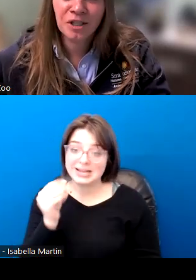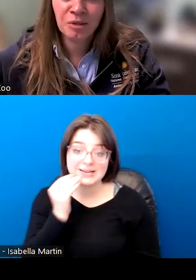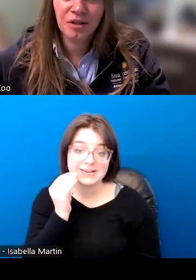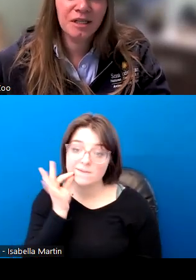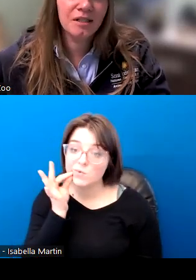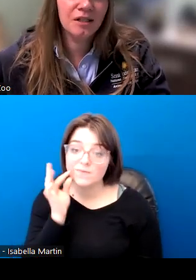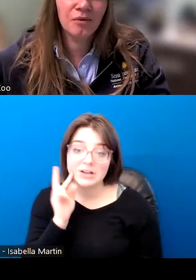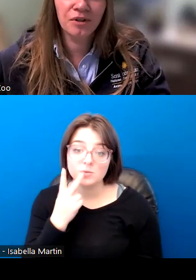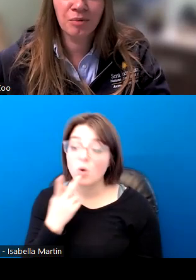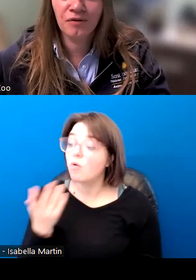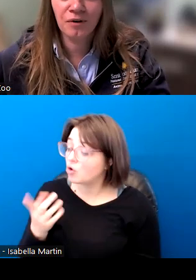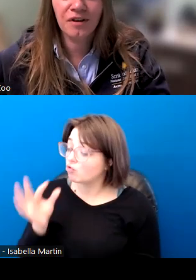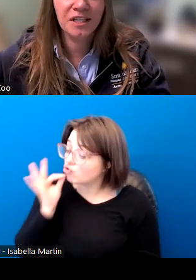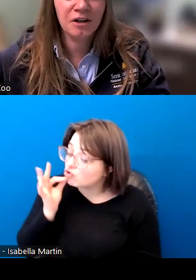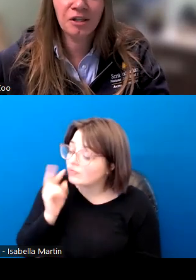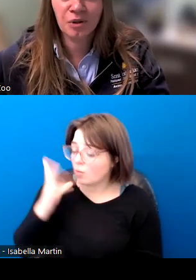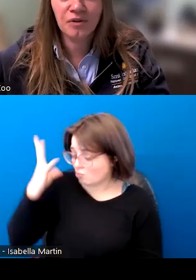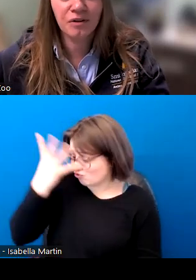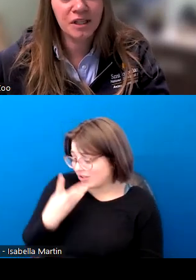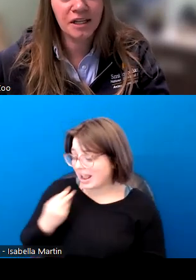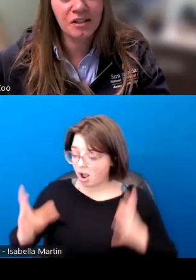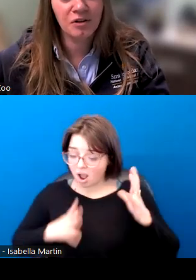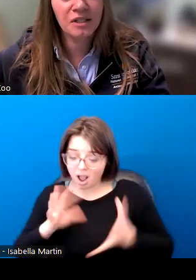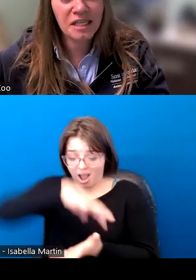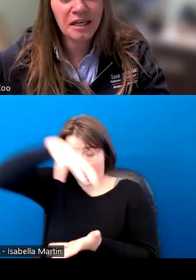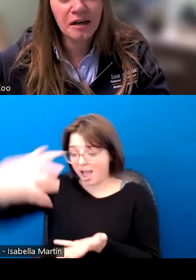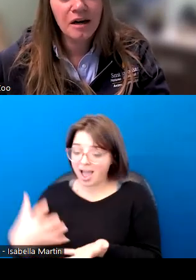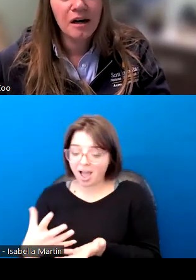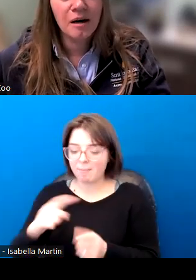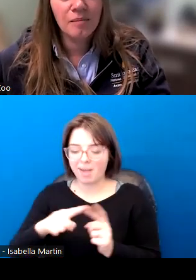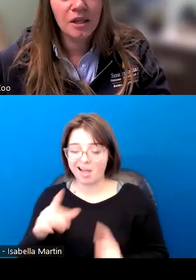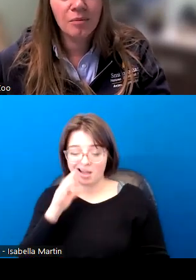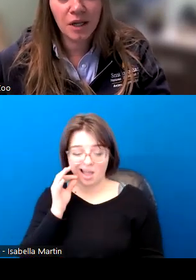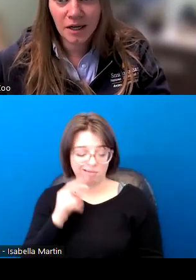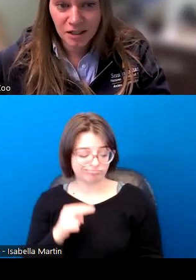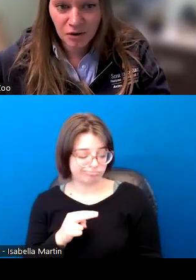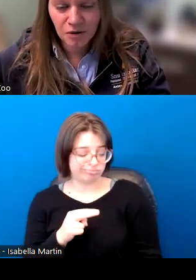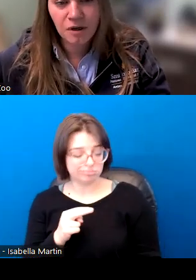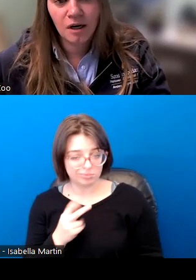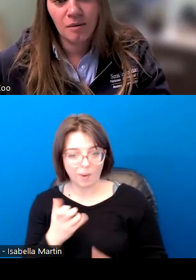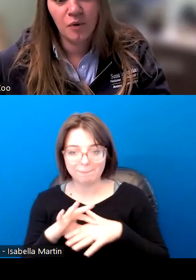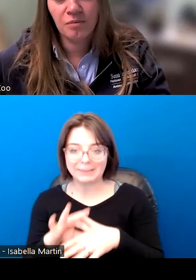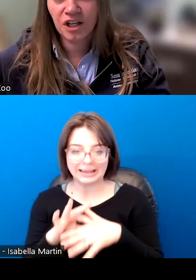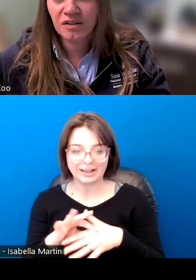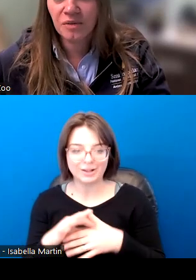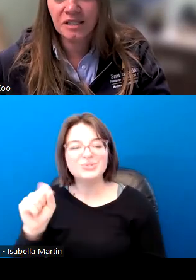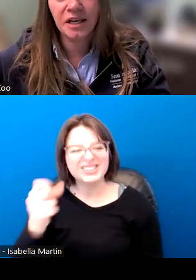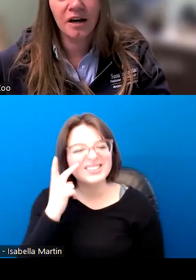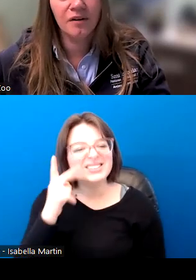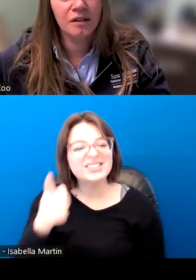much to be honest they really prefer the things that are typical of their own diets. So you'll see the blood icicle with chunks of meat sticking out of it.